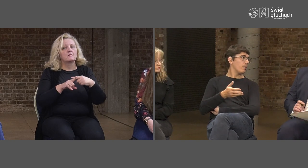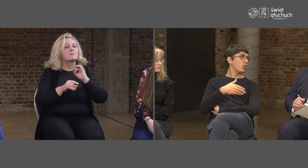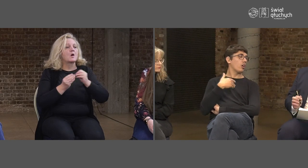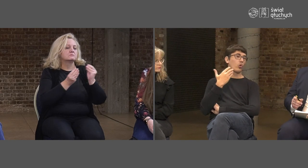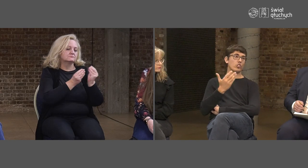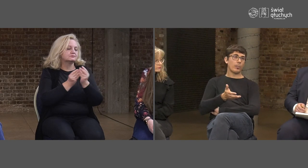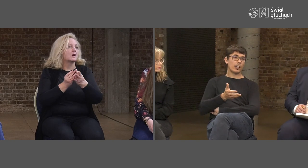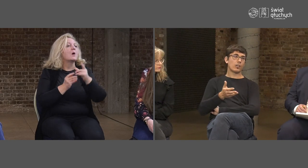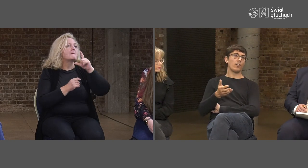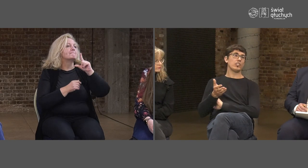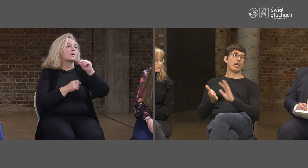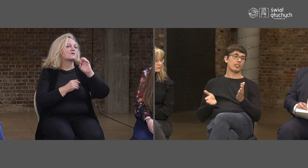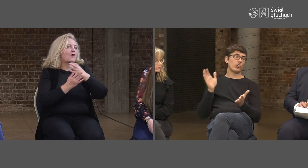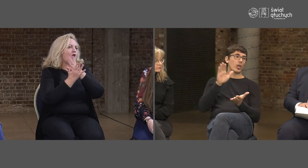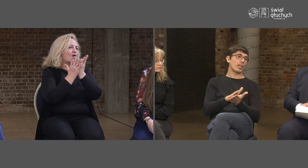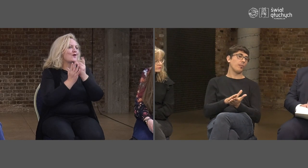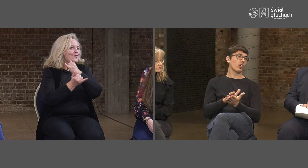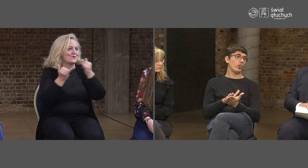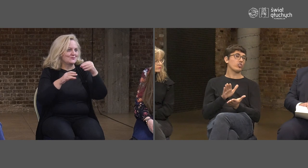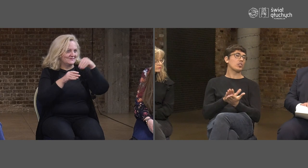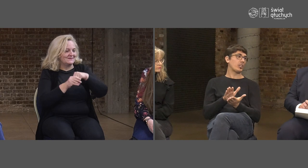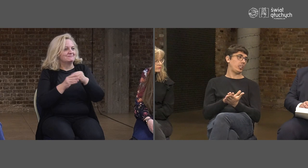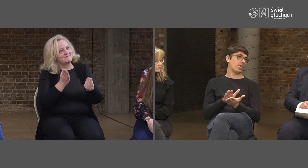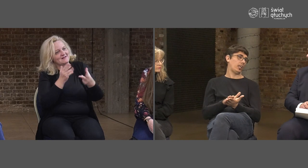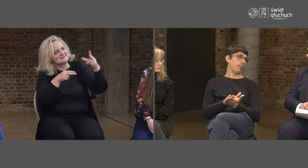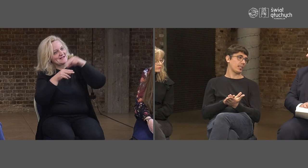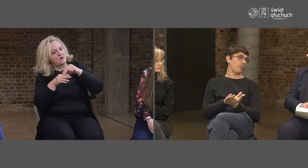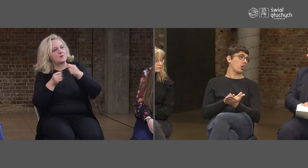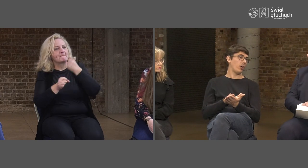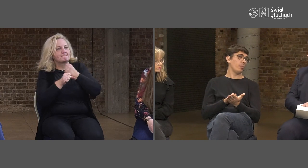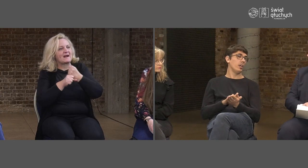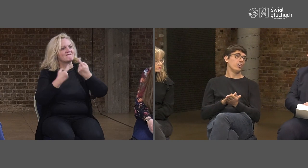because I graduated in architecture, so I am enclosing my portfolio, so they can see what kind of work I've done,